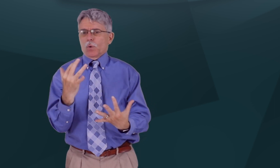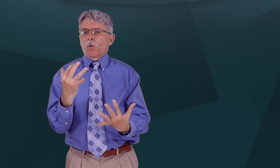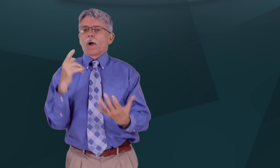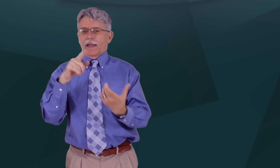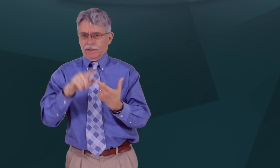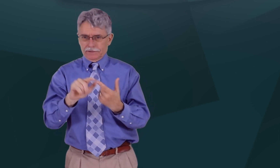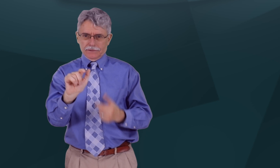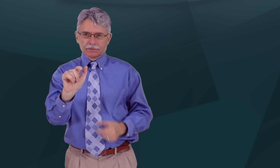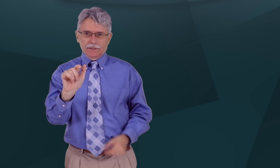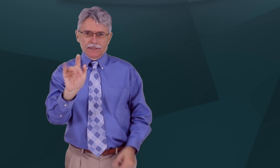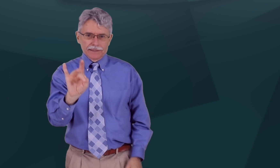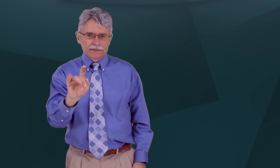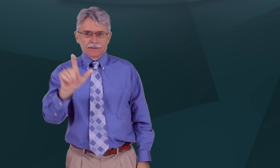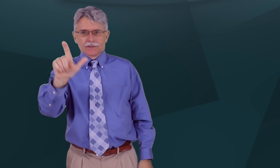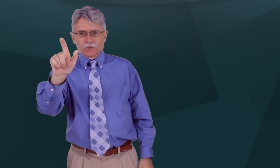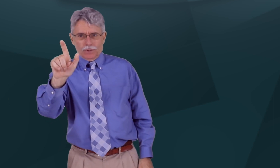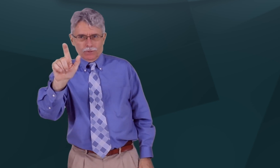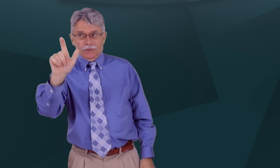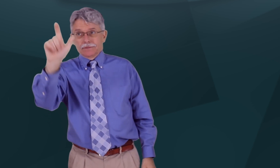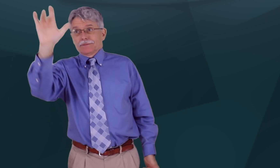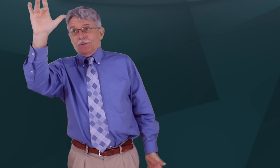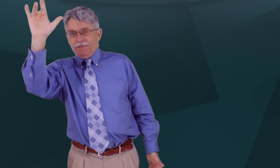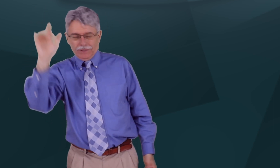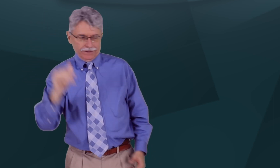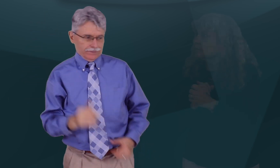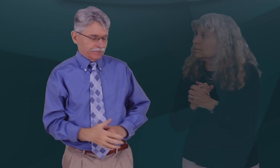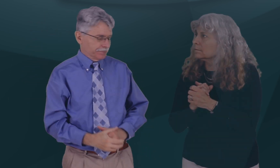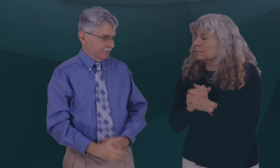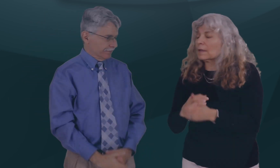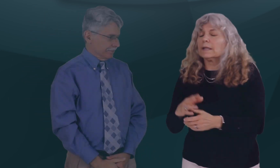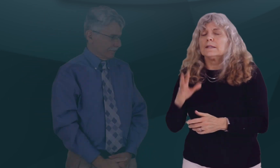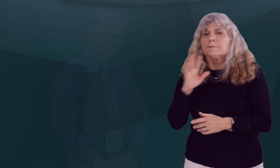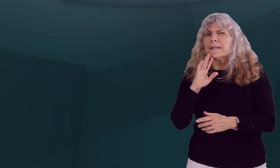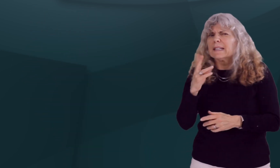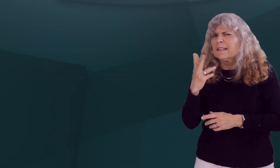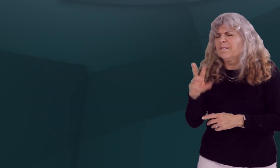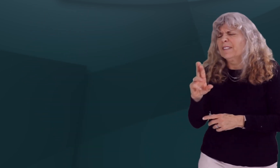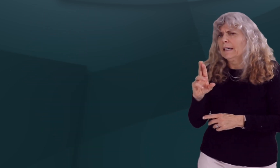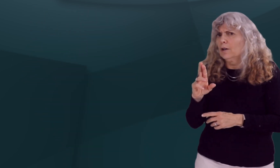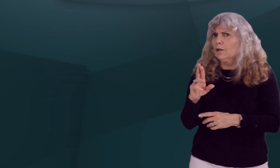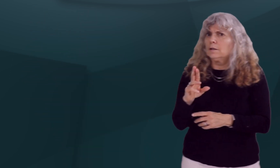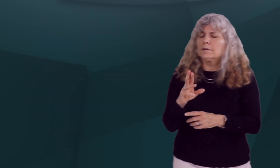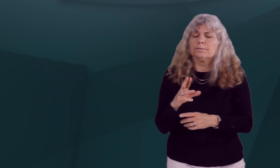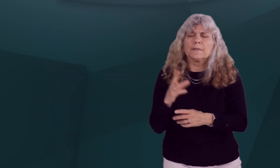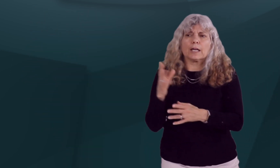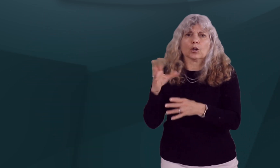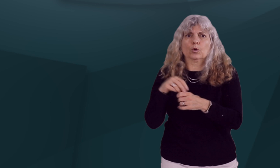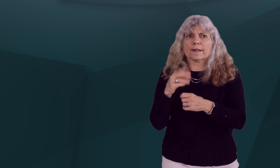not to wait until eighteen, or twenty-one, or twenty-five.